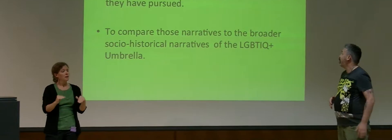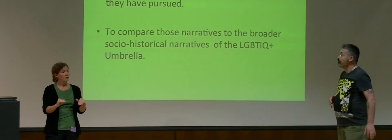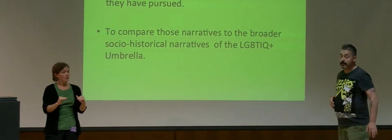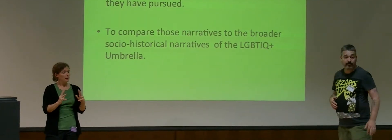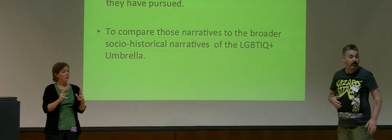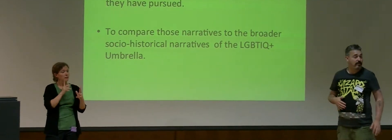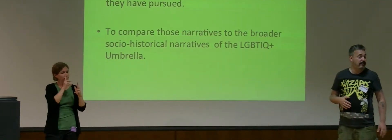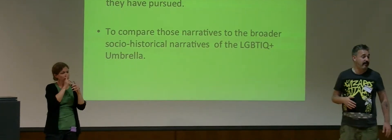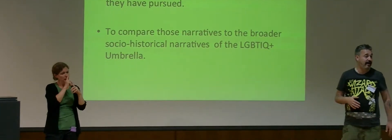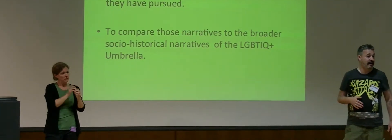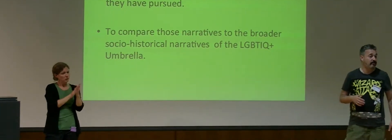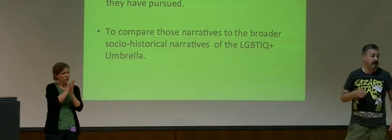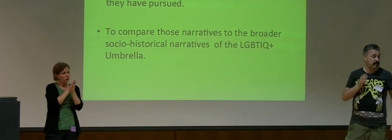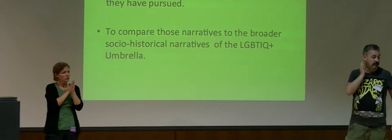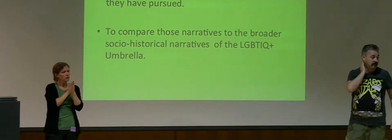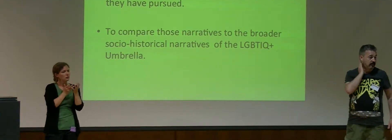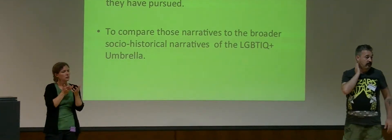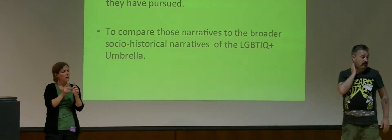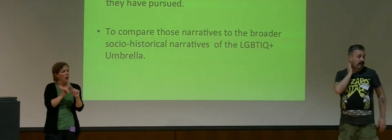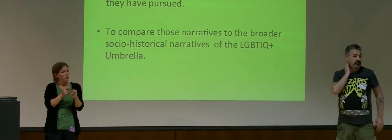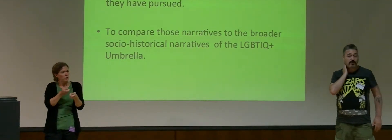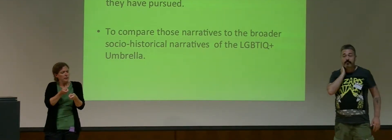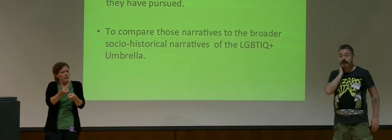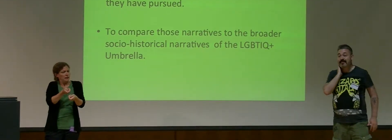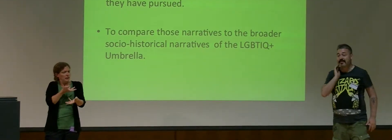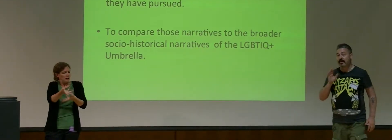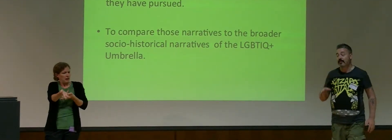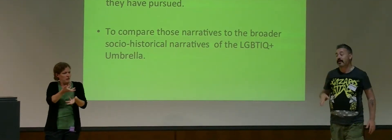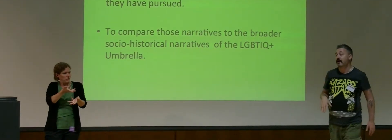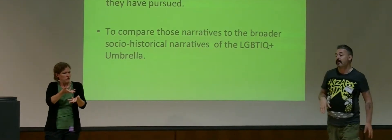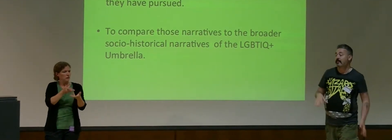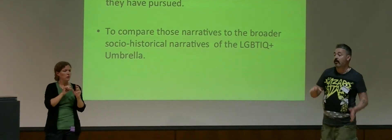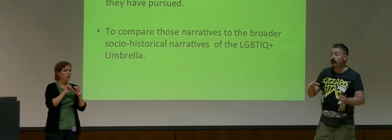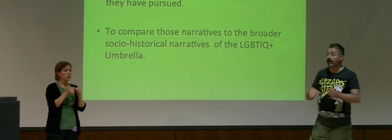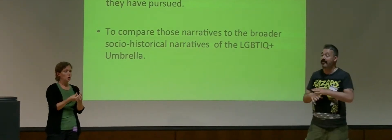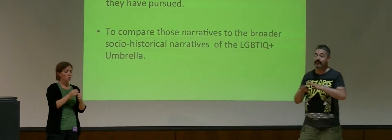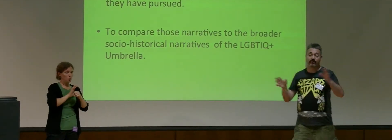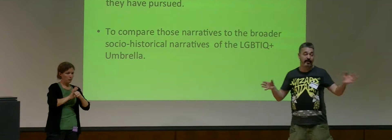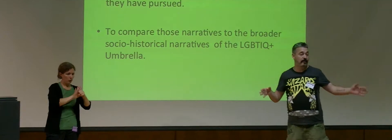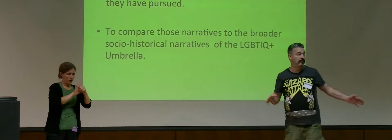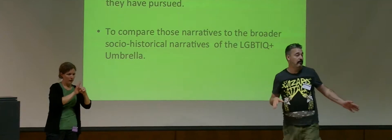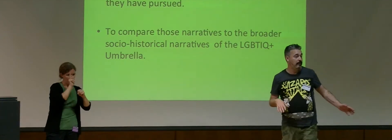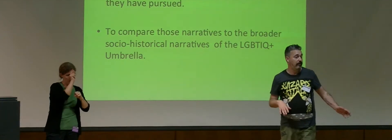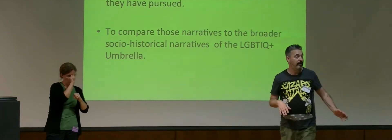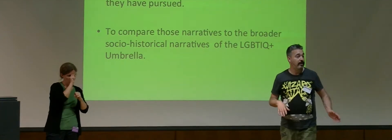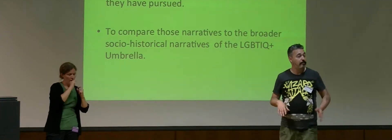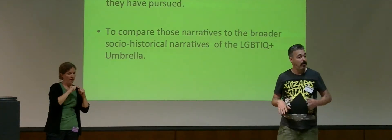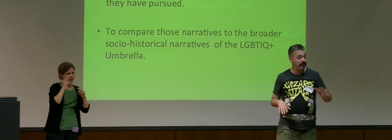are repertoires of engagement. Social movement theory has a whole history of looking at politics